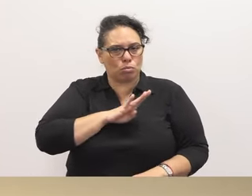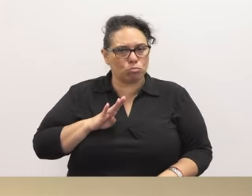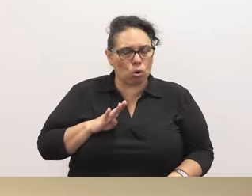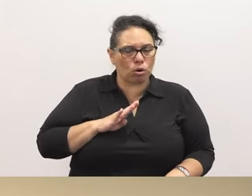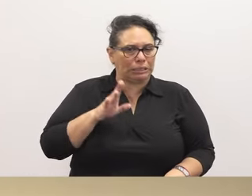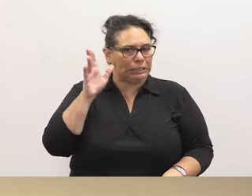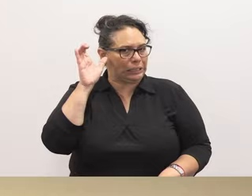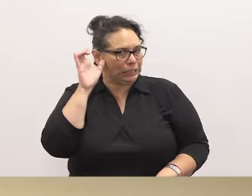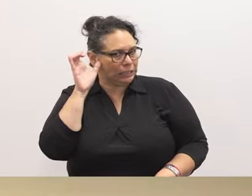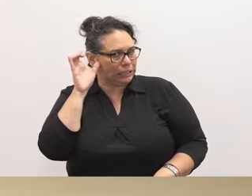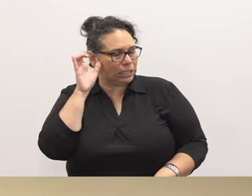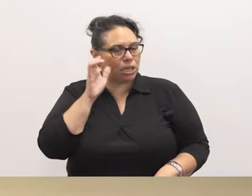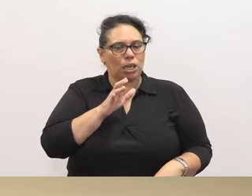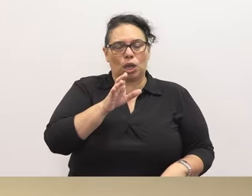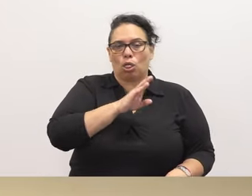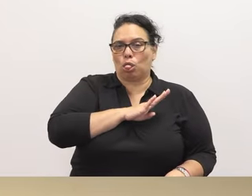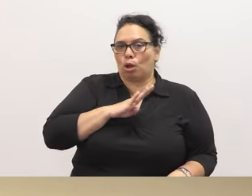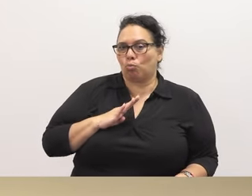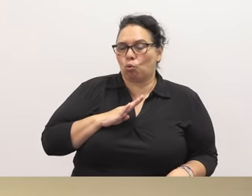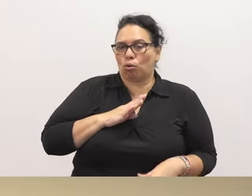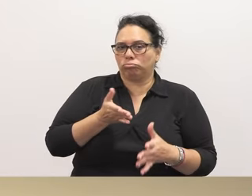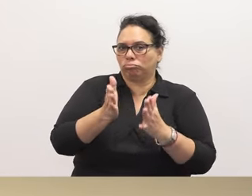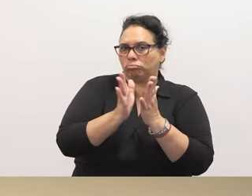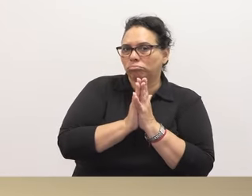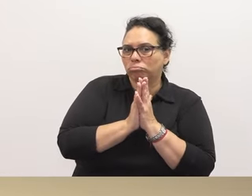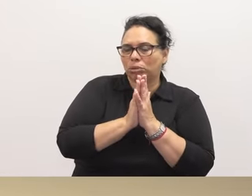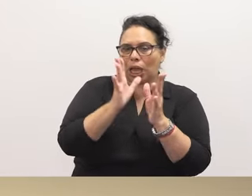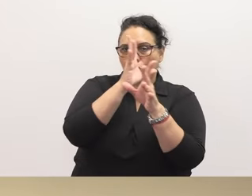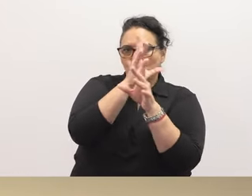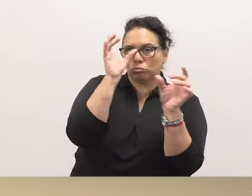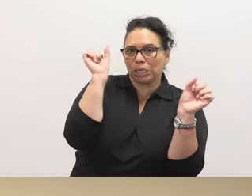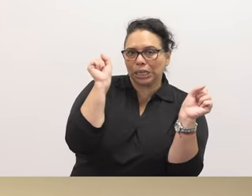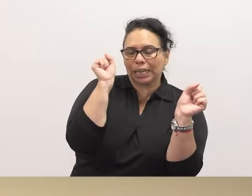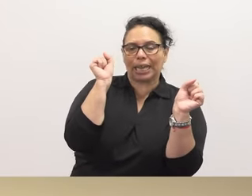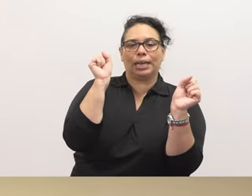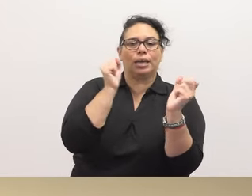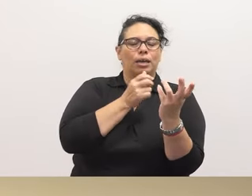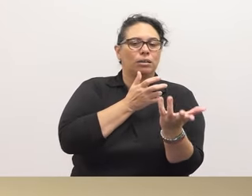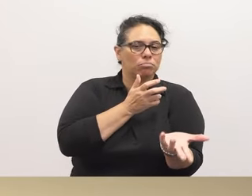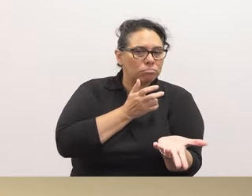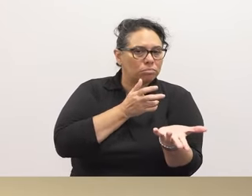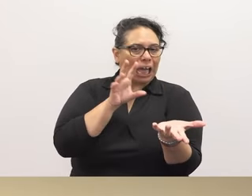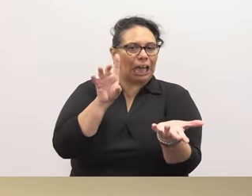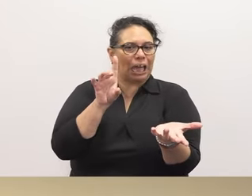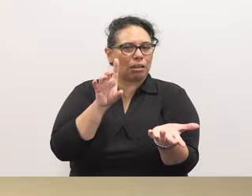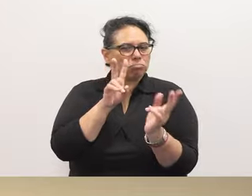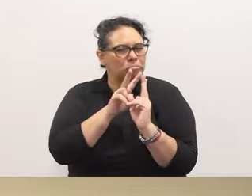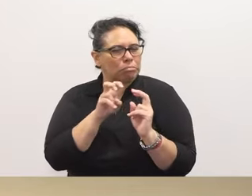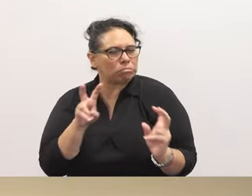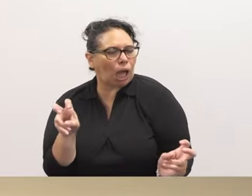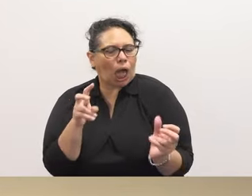the board is requested of a superintendent some analysis of what are the current areas of high need